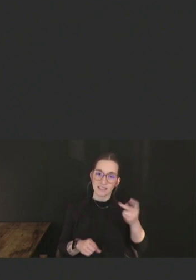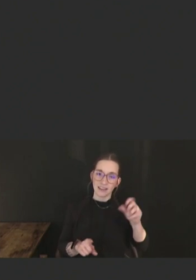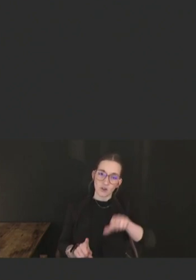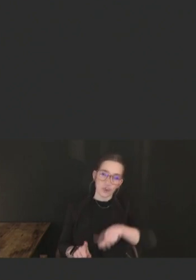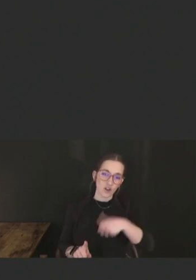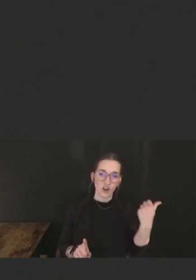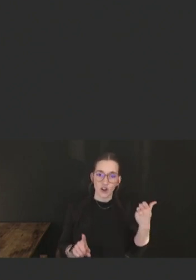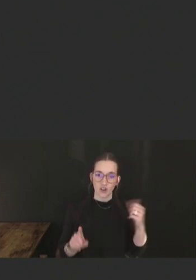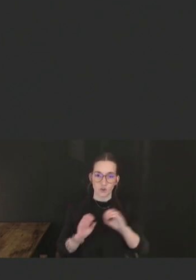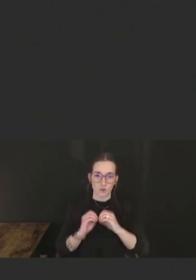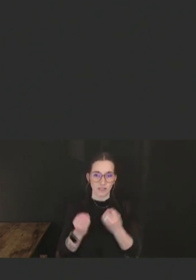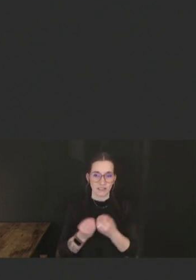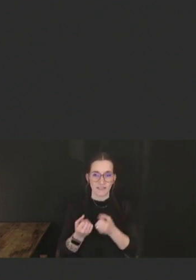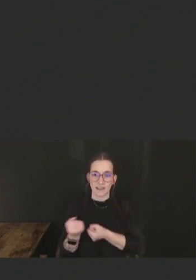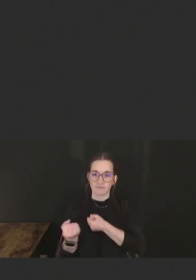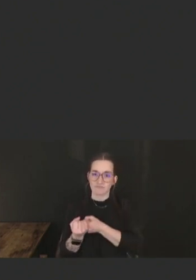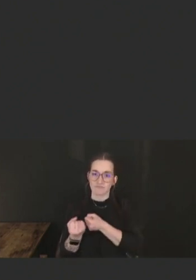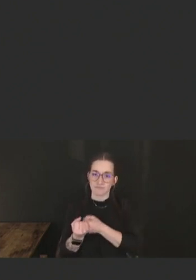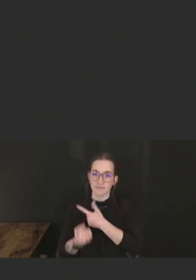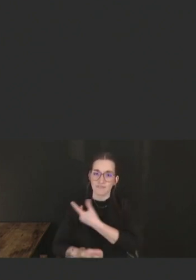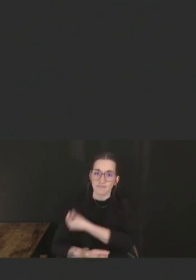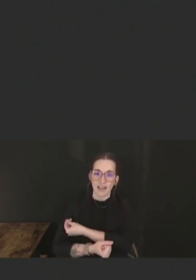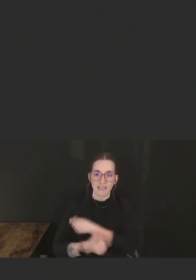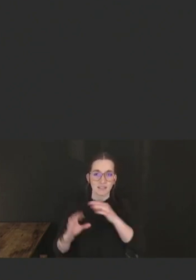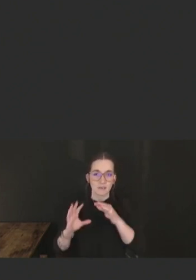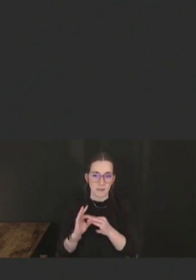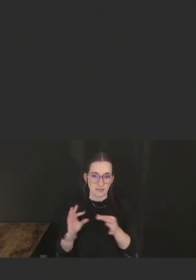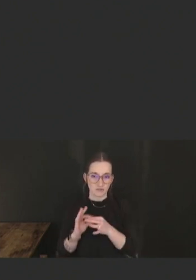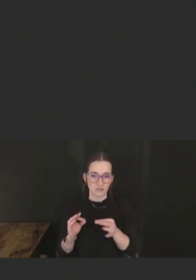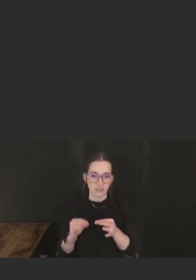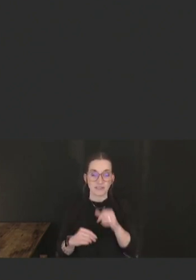not just COVID, but other vaccine-preventable diseases too.